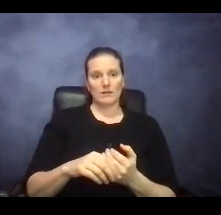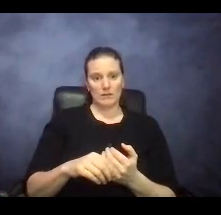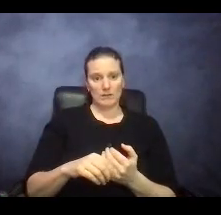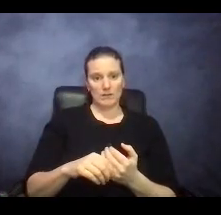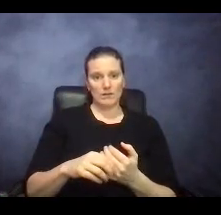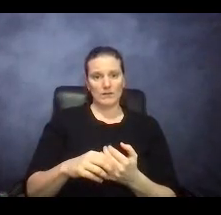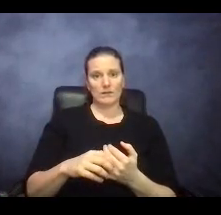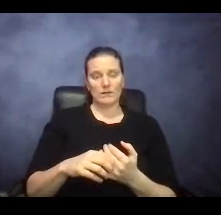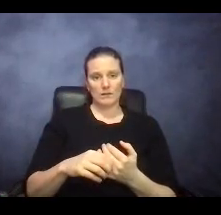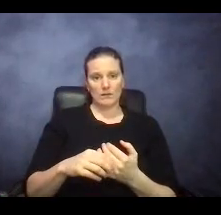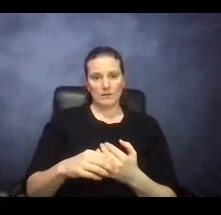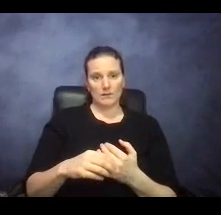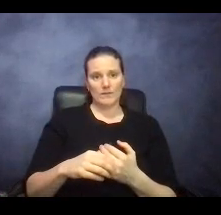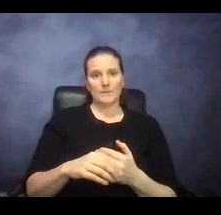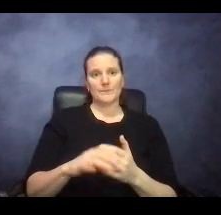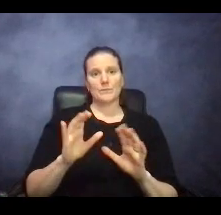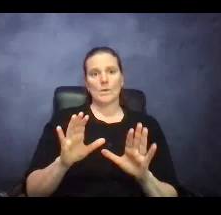Great. What about,